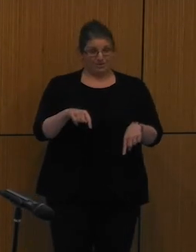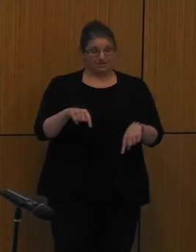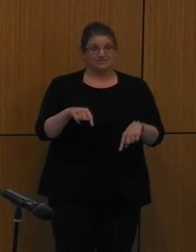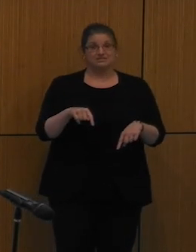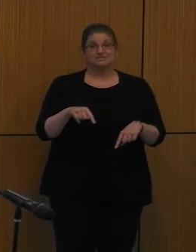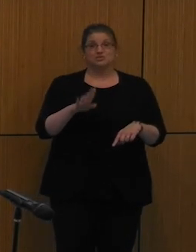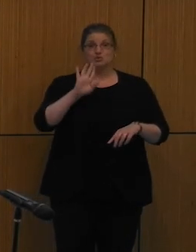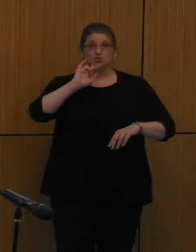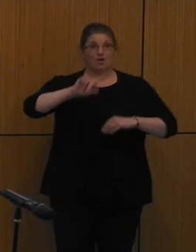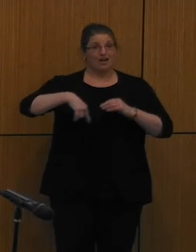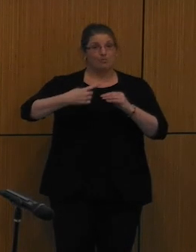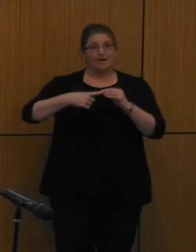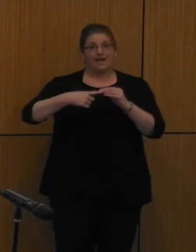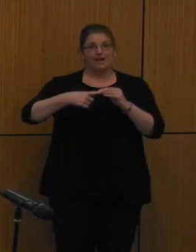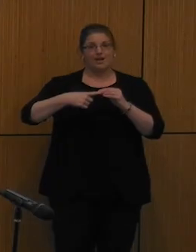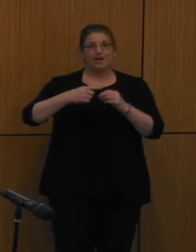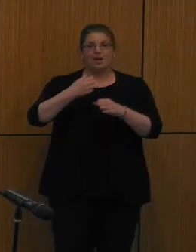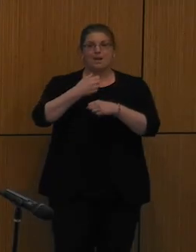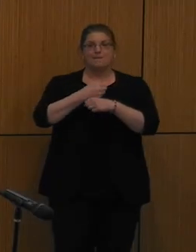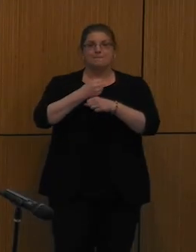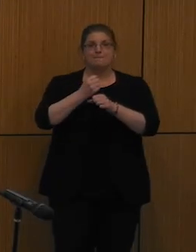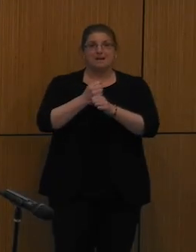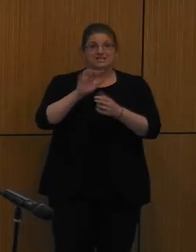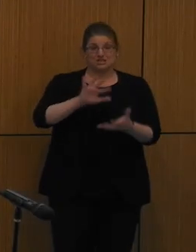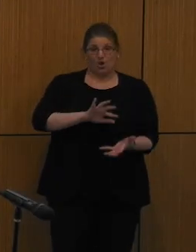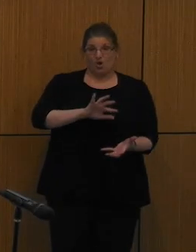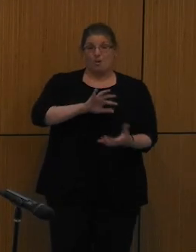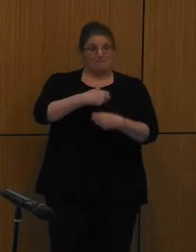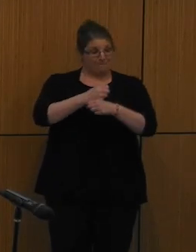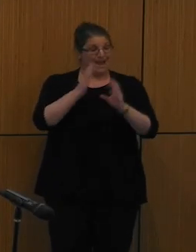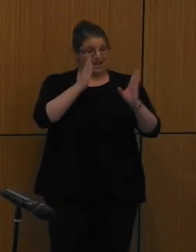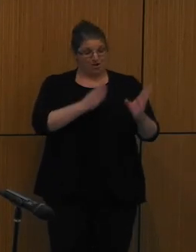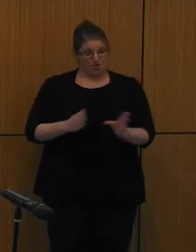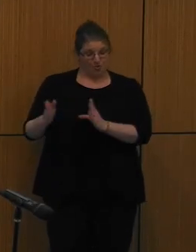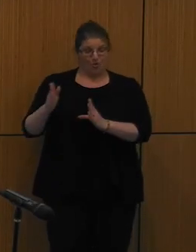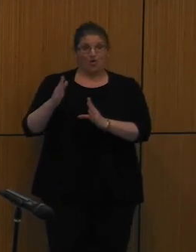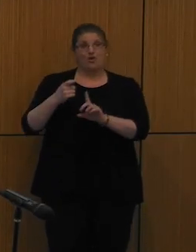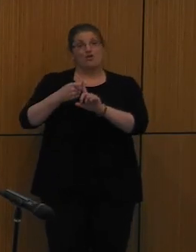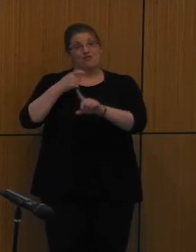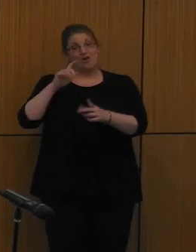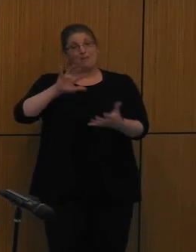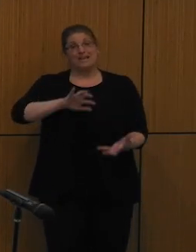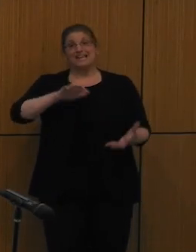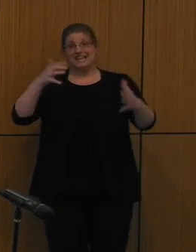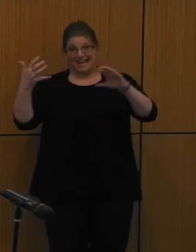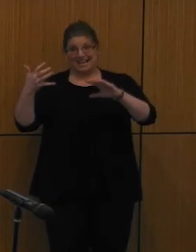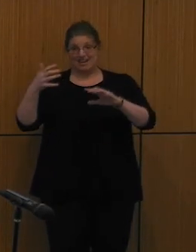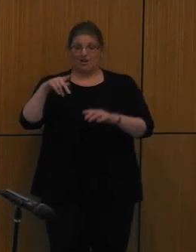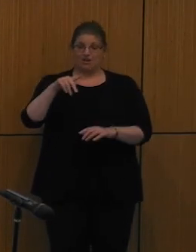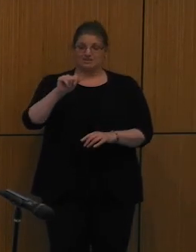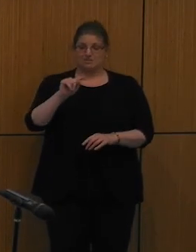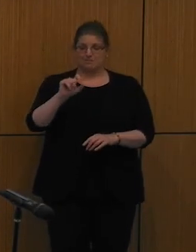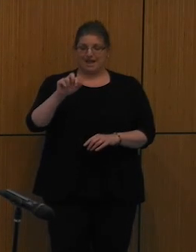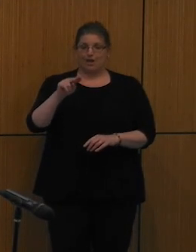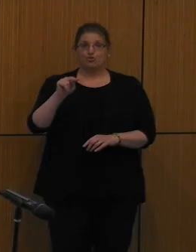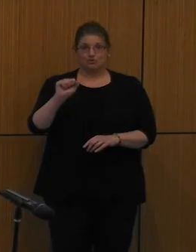the making order out of chaos, making patterns in nature. So welcome, doctor Sobel.